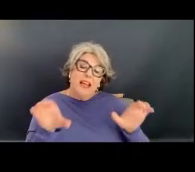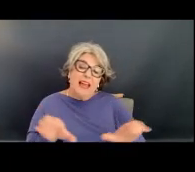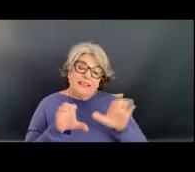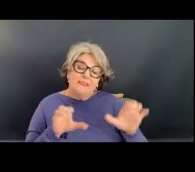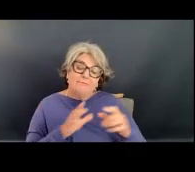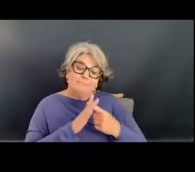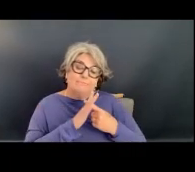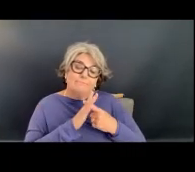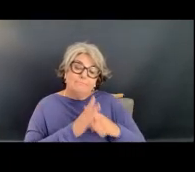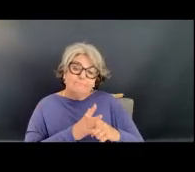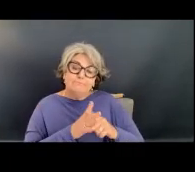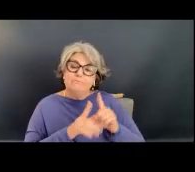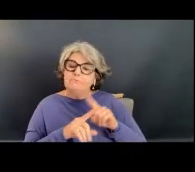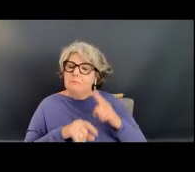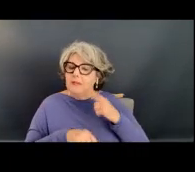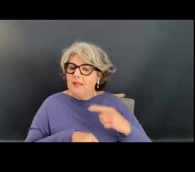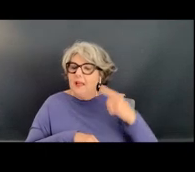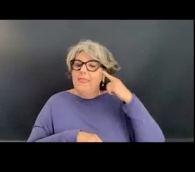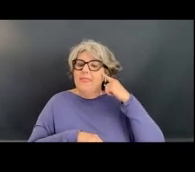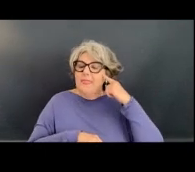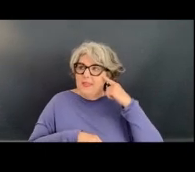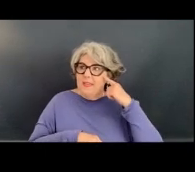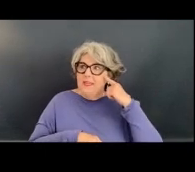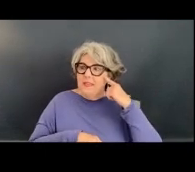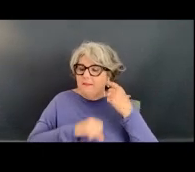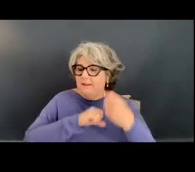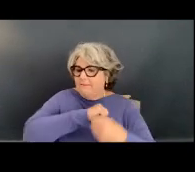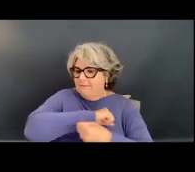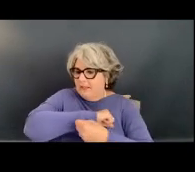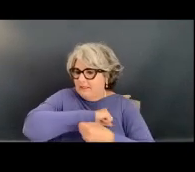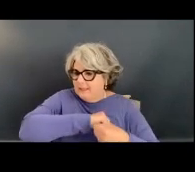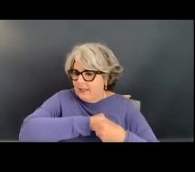But I do think that they are foundational and critical to